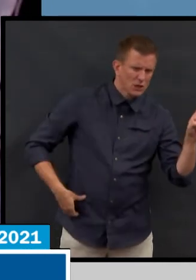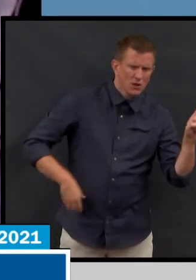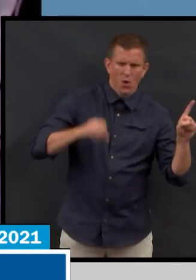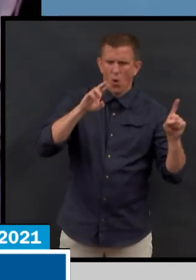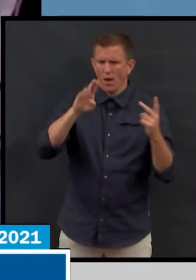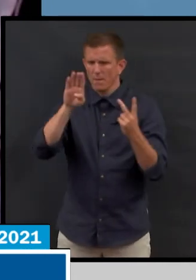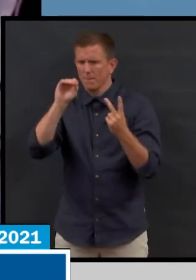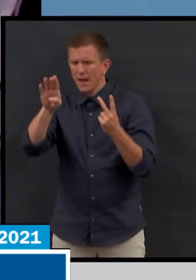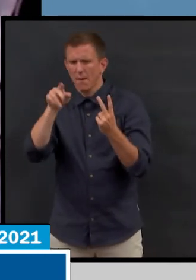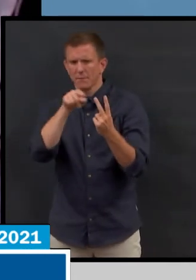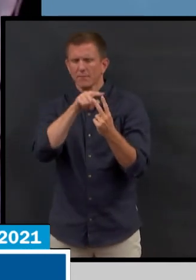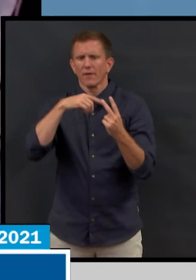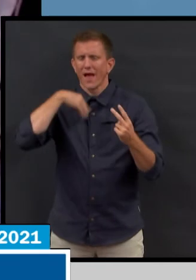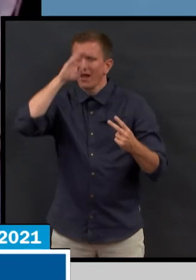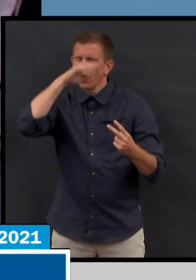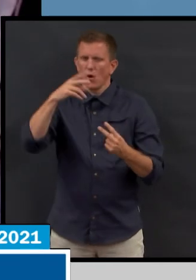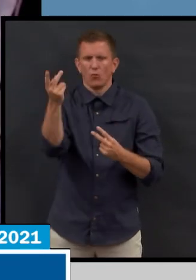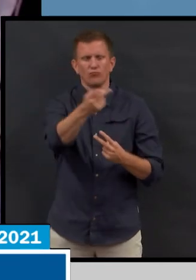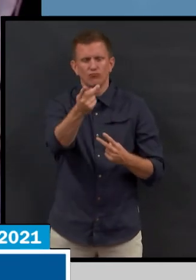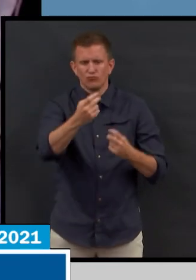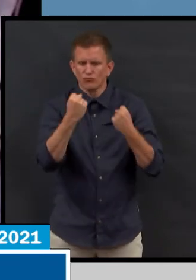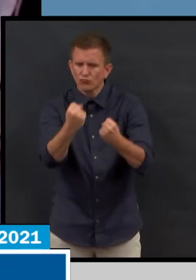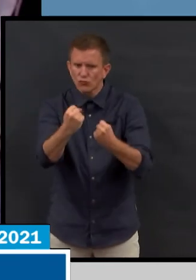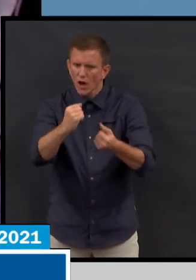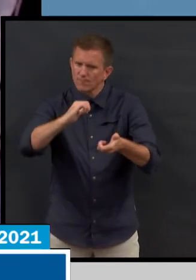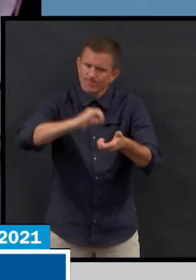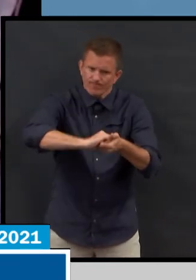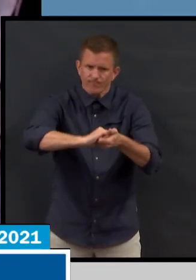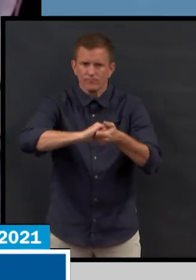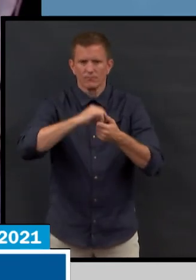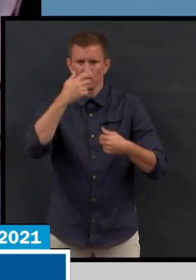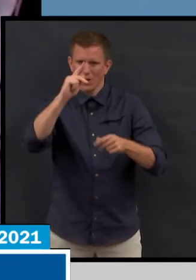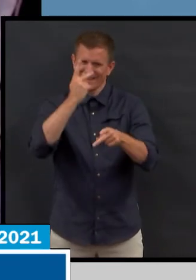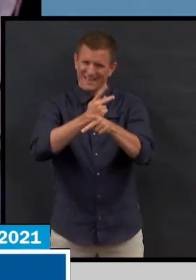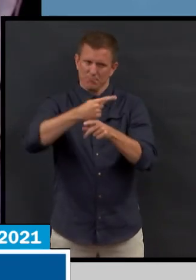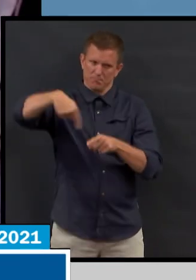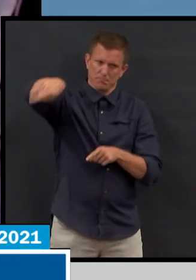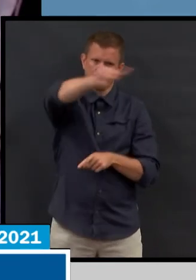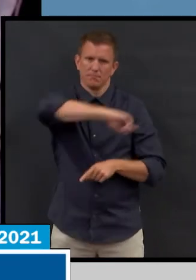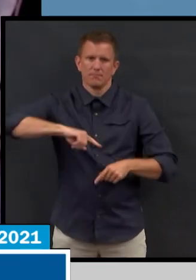with trying to keep as many people safe as they can i have had the modern vaccine two doses do i